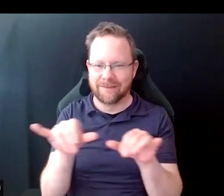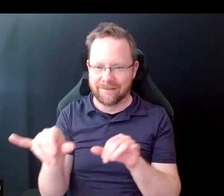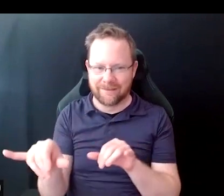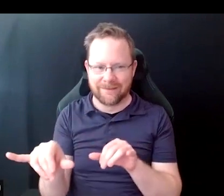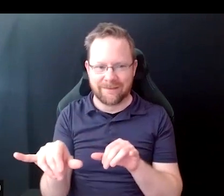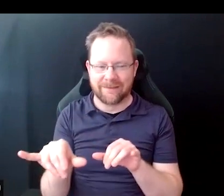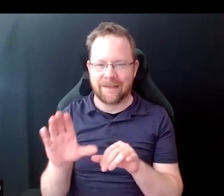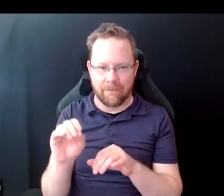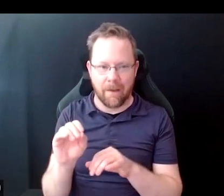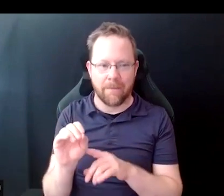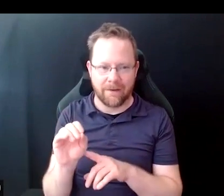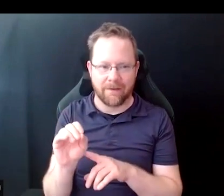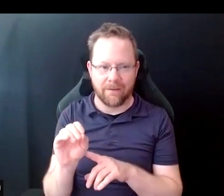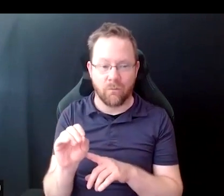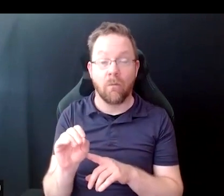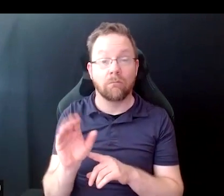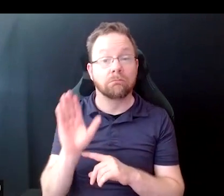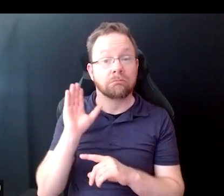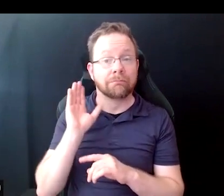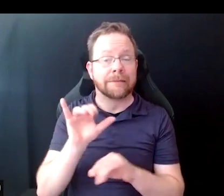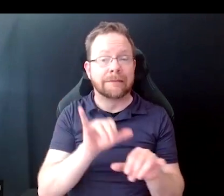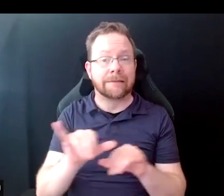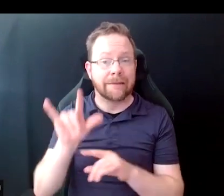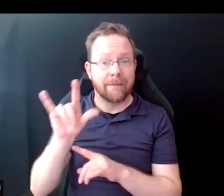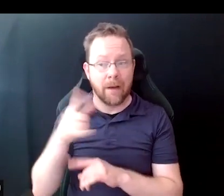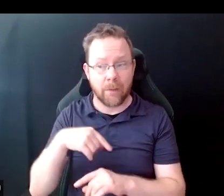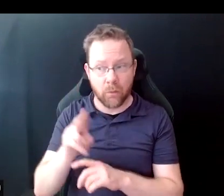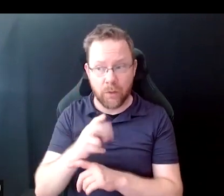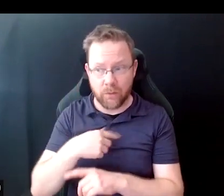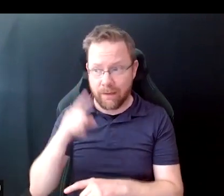with the same company and it was the same airplane, I think that we use for our Zero-G flights.